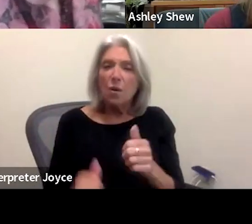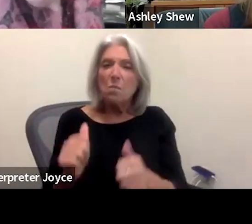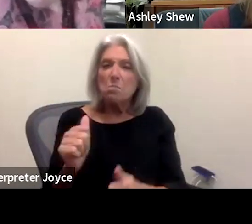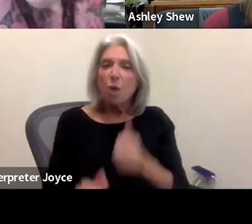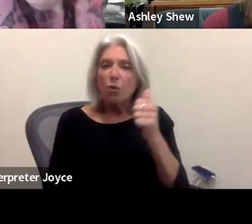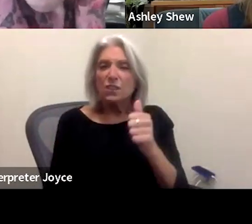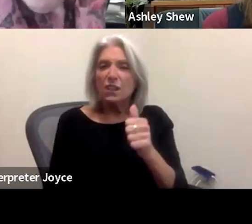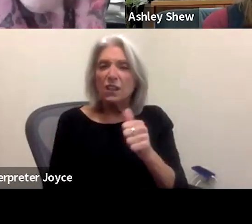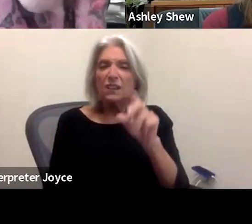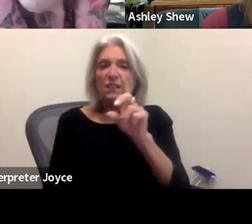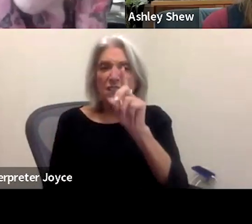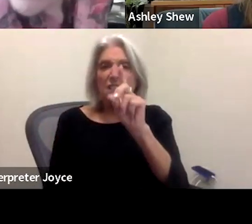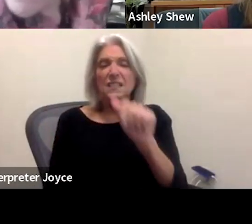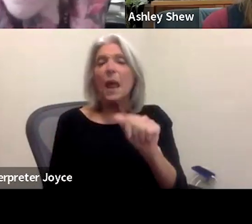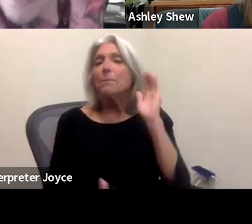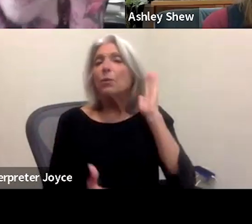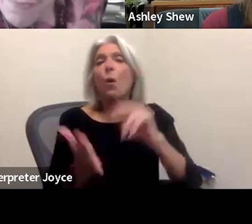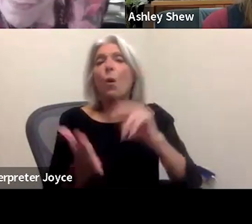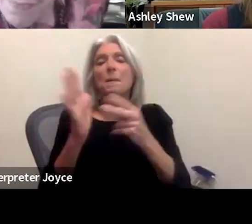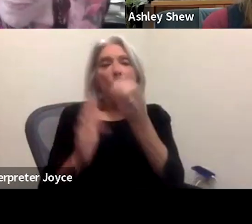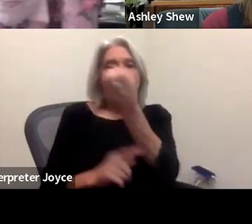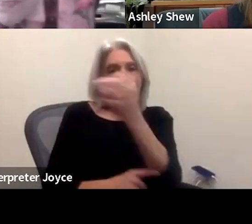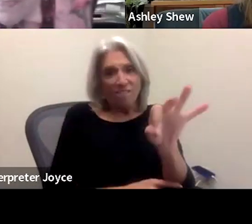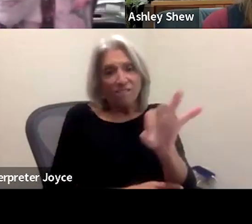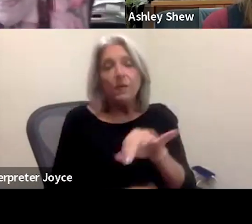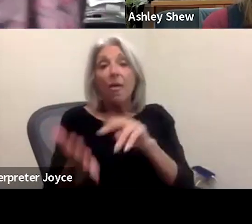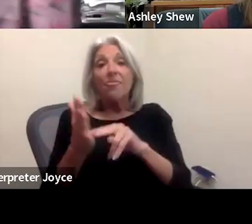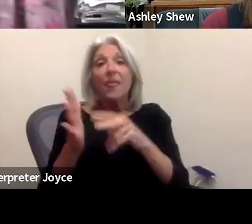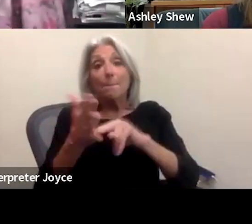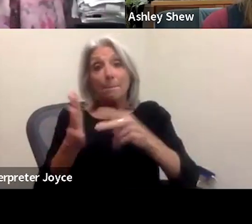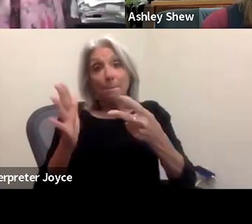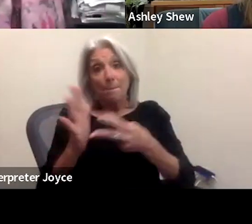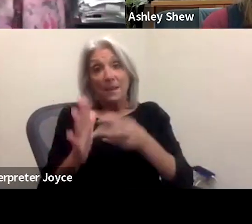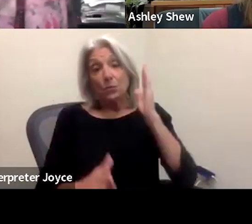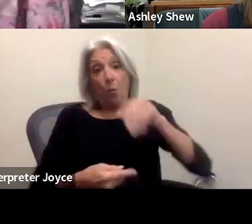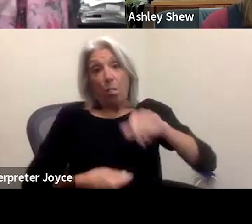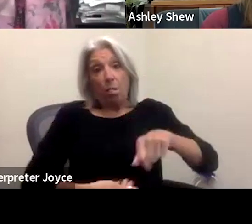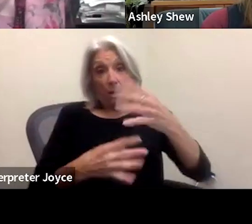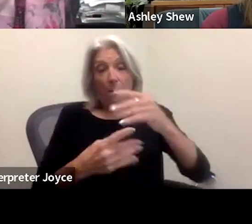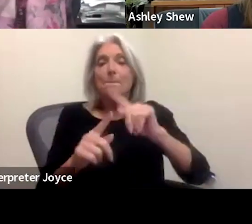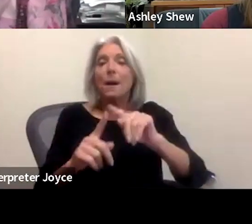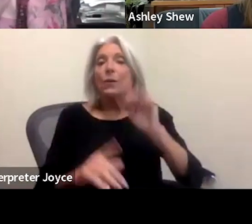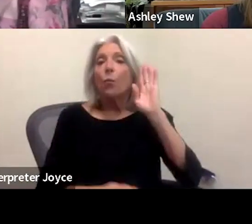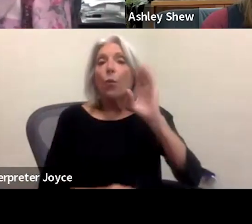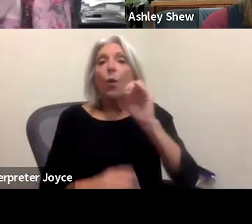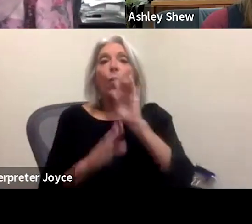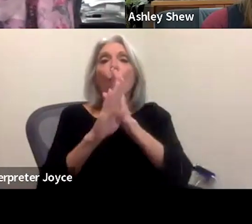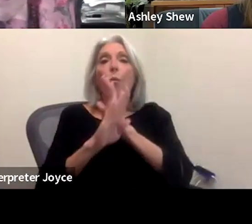We're going to post a few links there in the beginning, but it's going to be quiet for the rest of the session